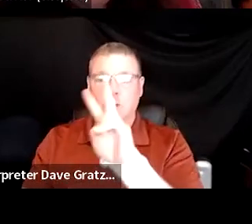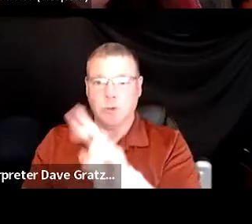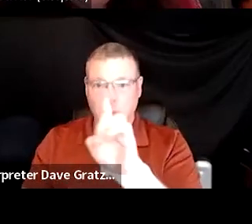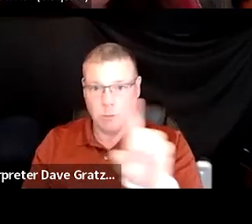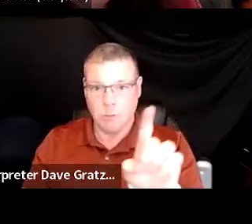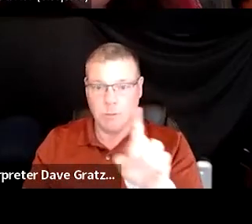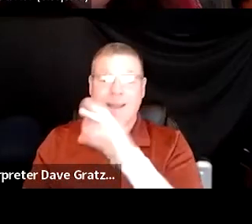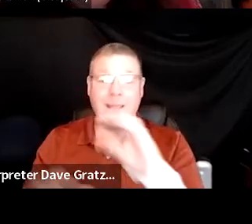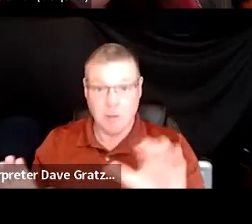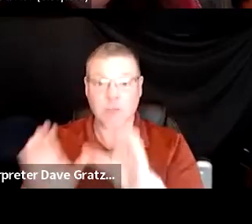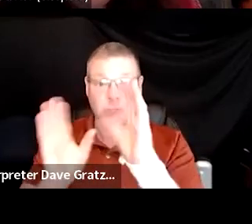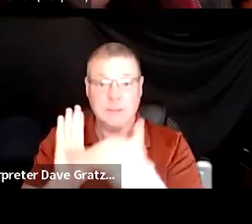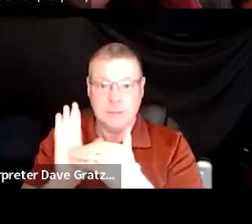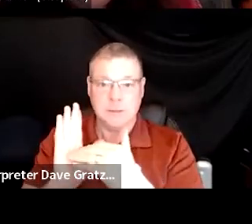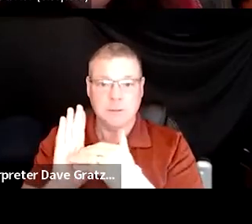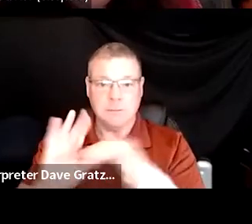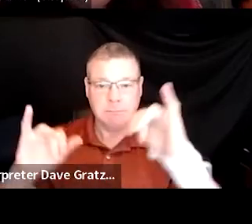and the crisis centers were sitting at the same table.